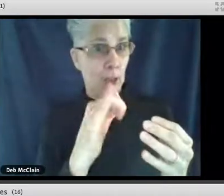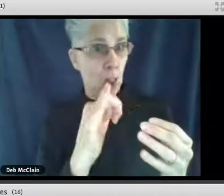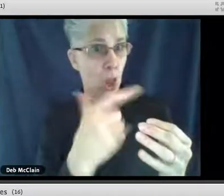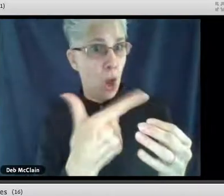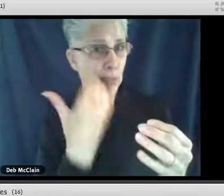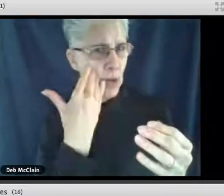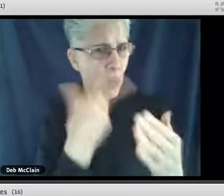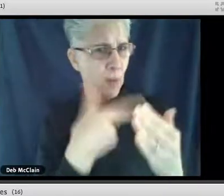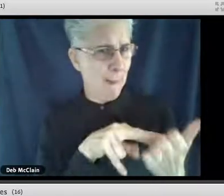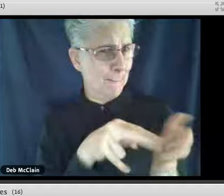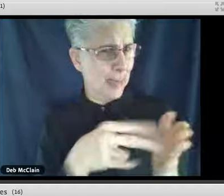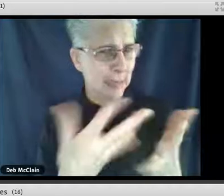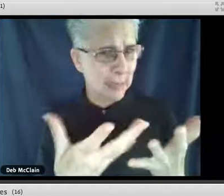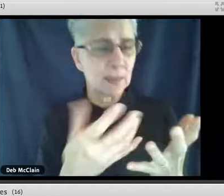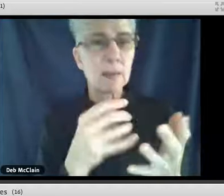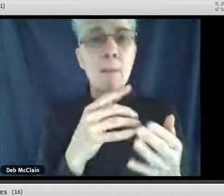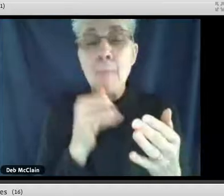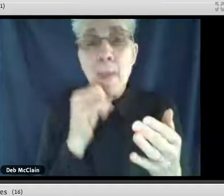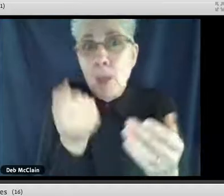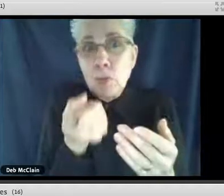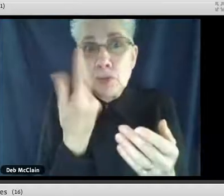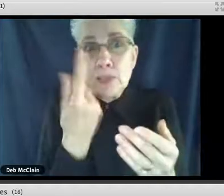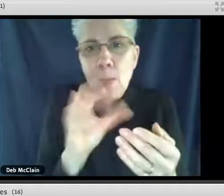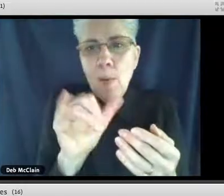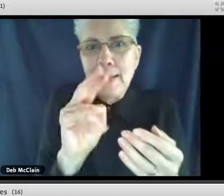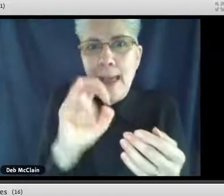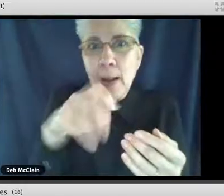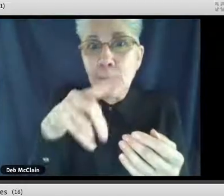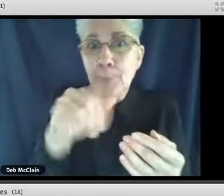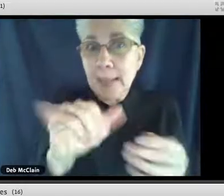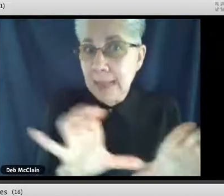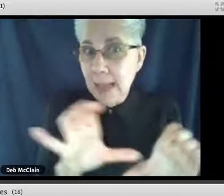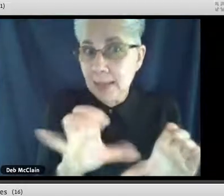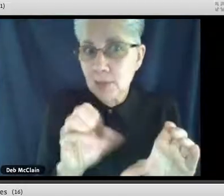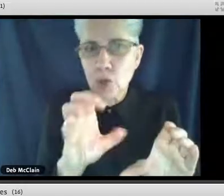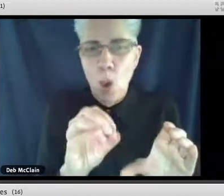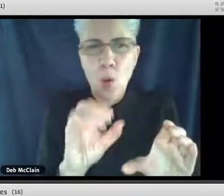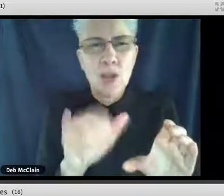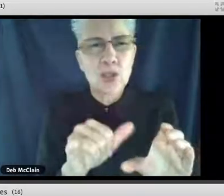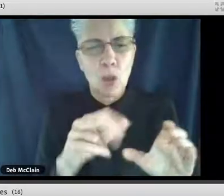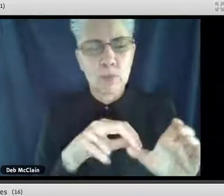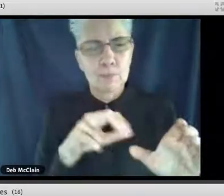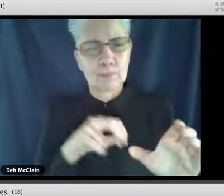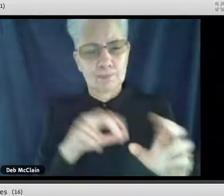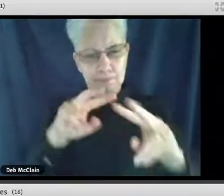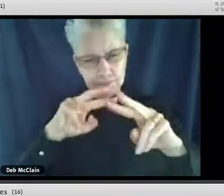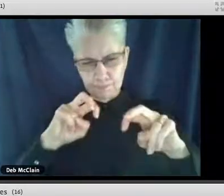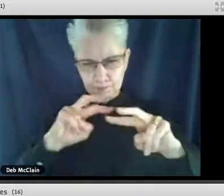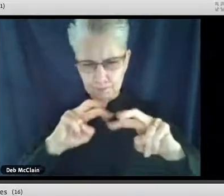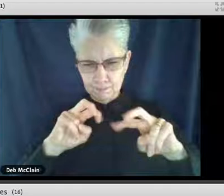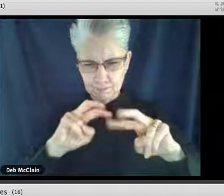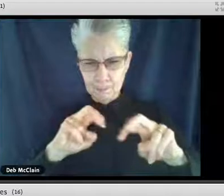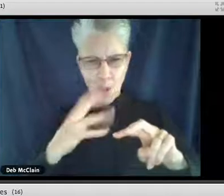So, you know, maybe they don't know what Kanopy does. So really taking that step back and looking at, why is that always in a weird place?